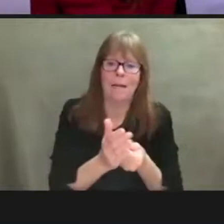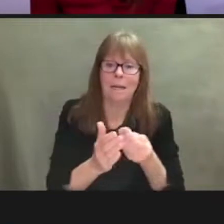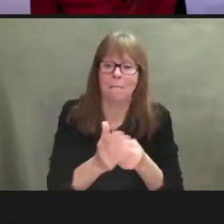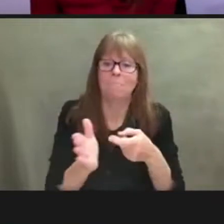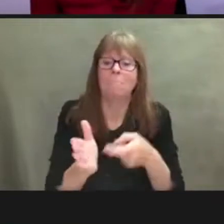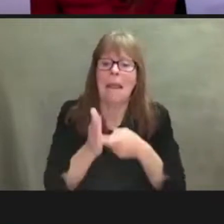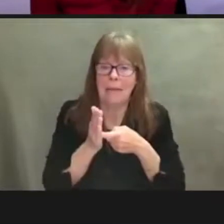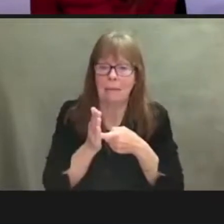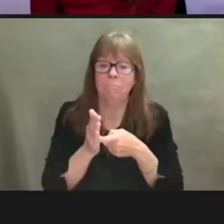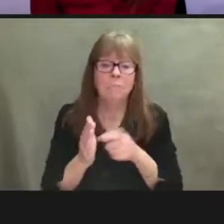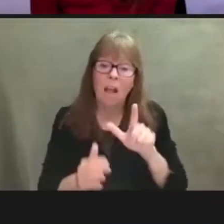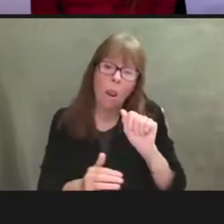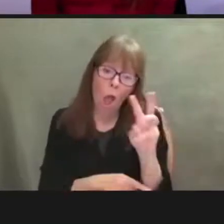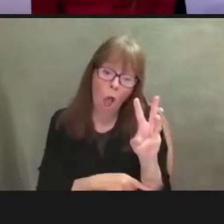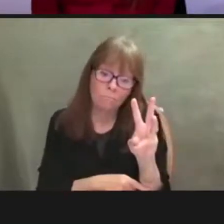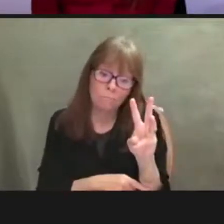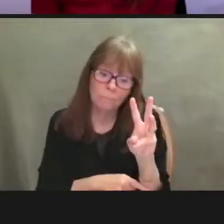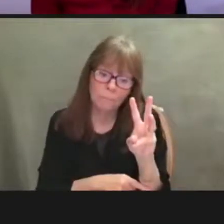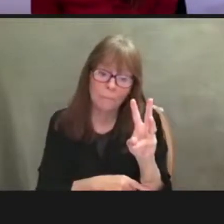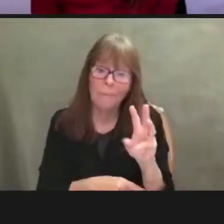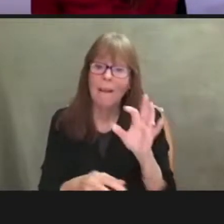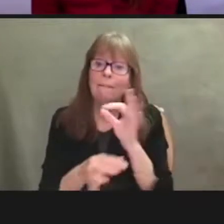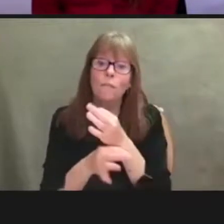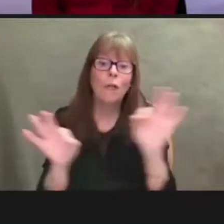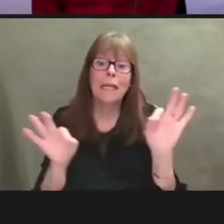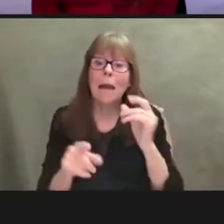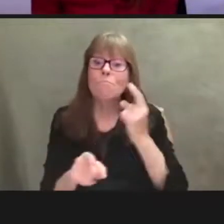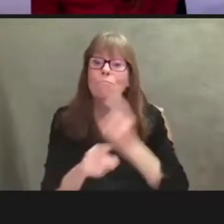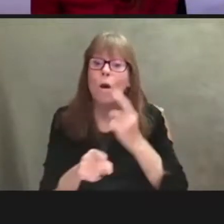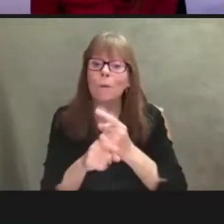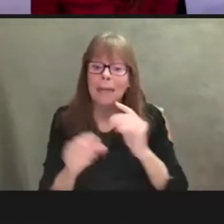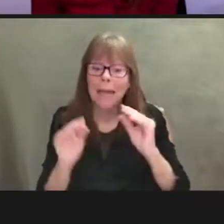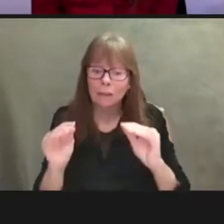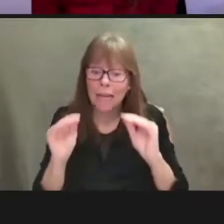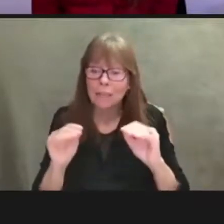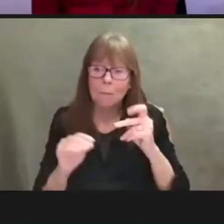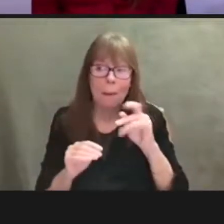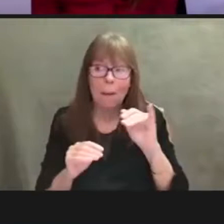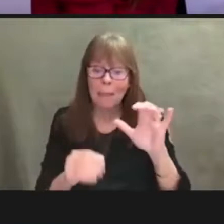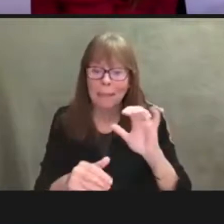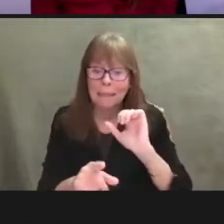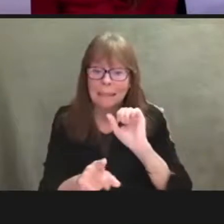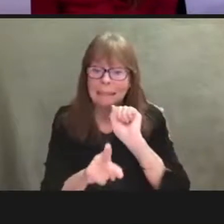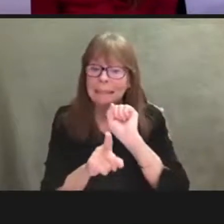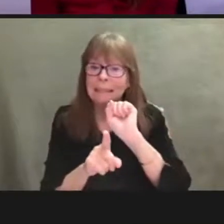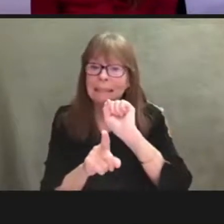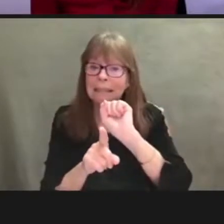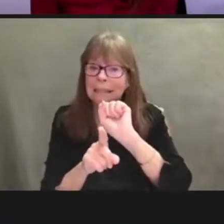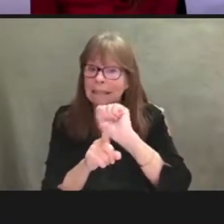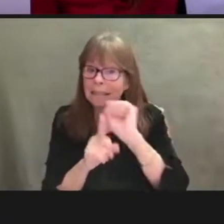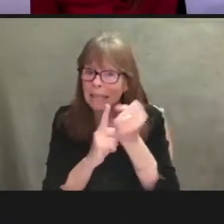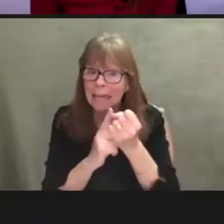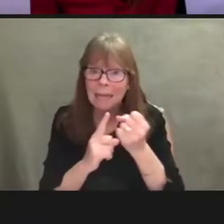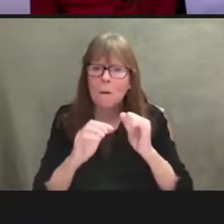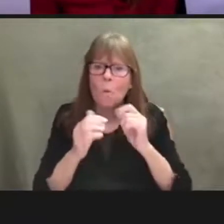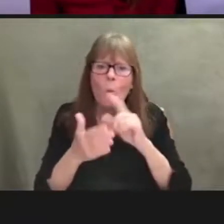For an appropriate education in a public setting. But what do you have to do to get that?